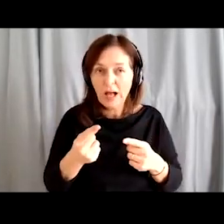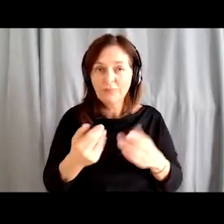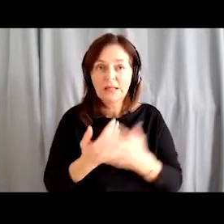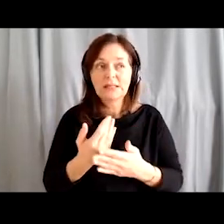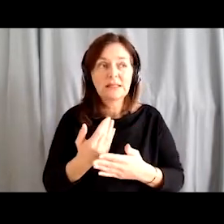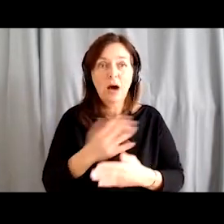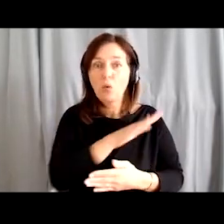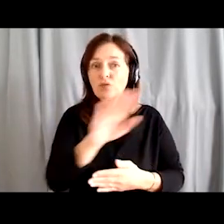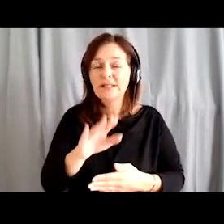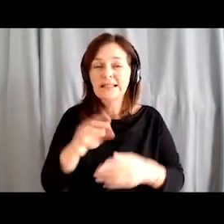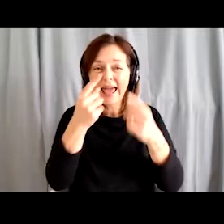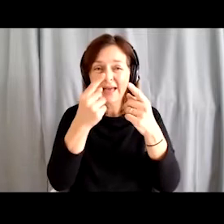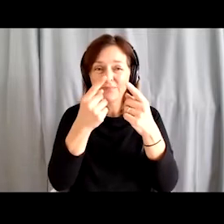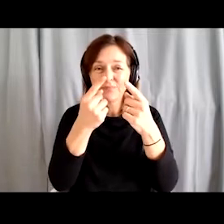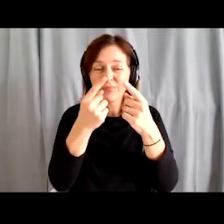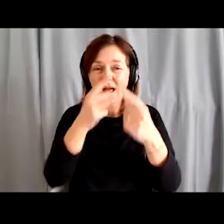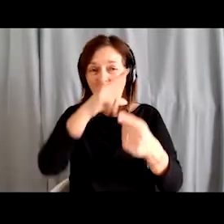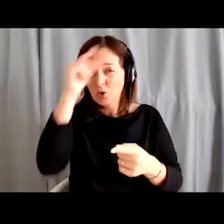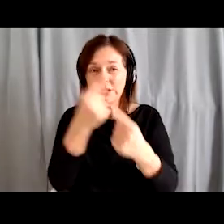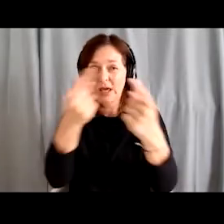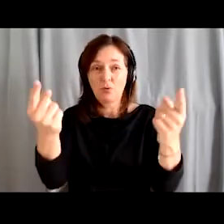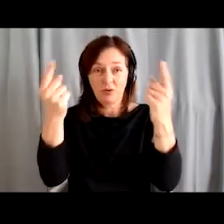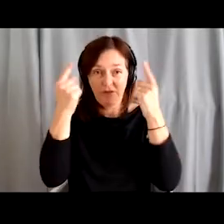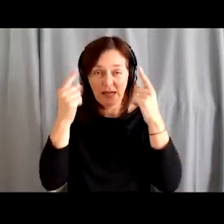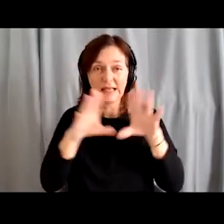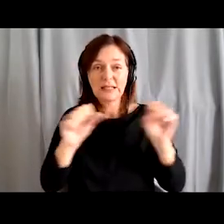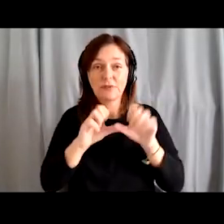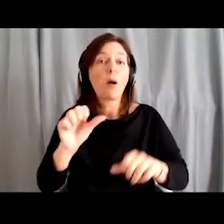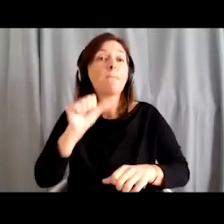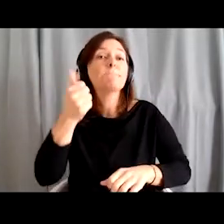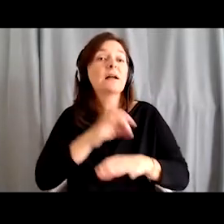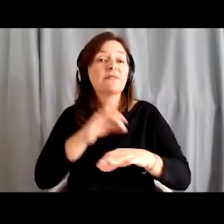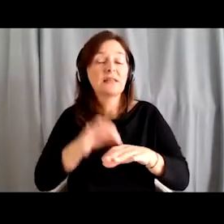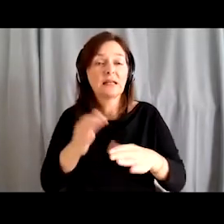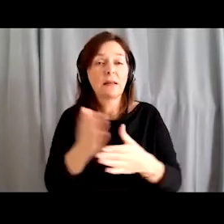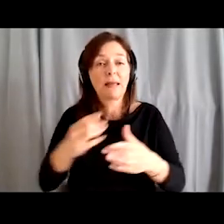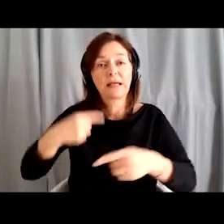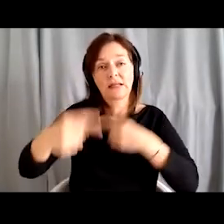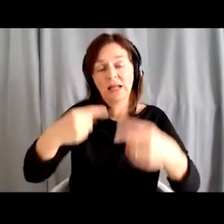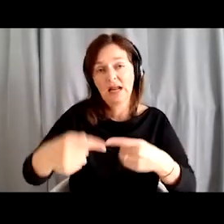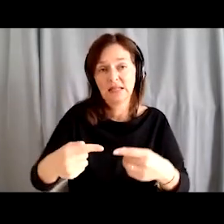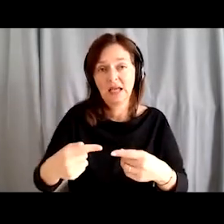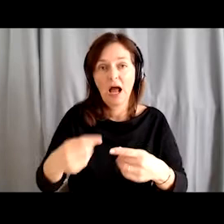centres throughout Slovenia in 2013. Thus, at the Adult Education Centre Kranj,